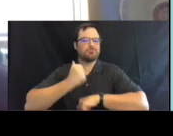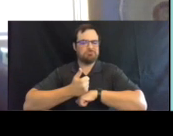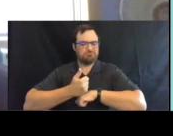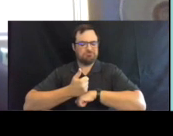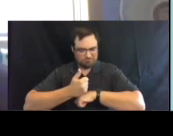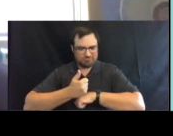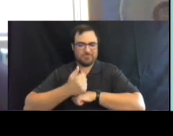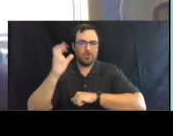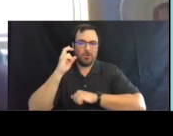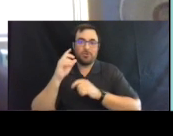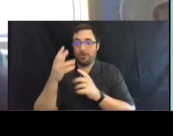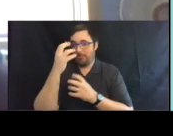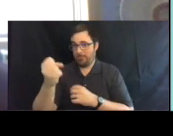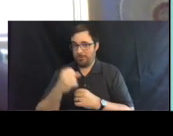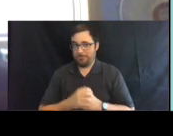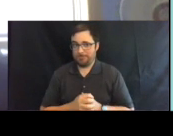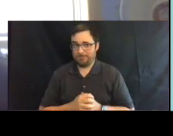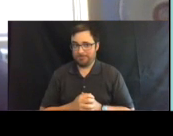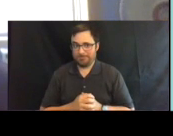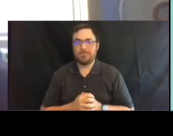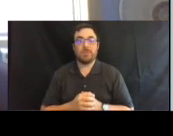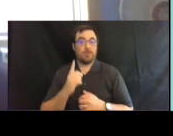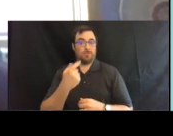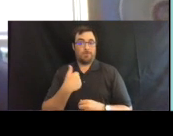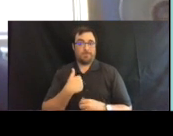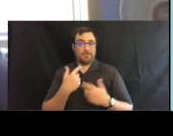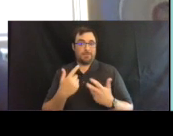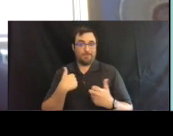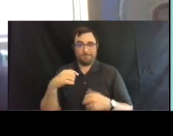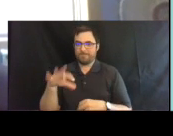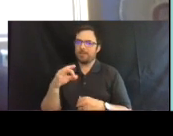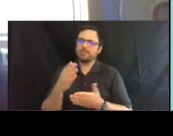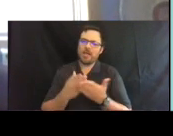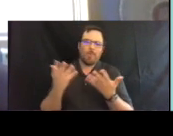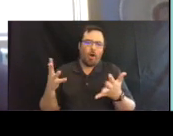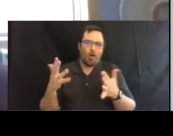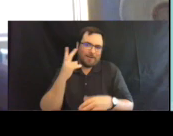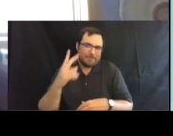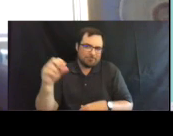sound like. I have found..some of you probably already have seen these but I have found these great